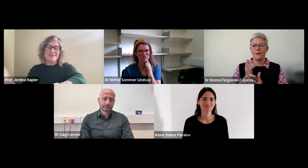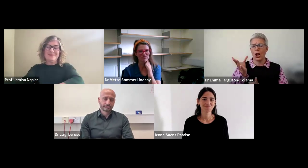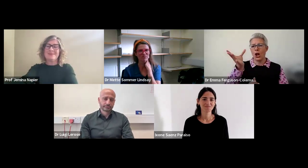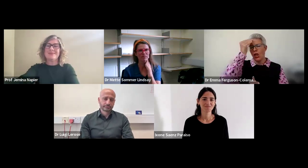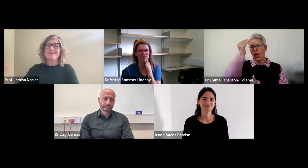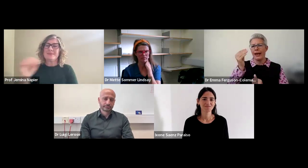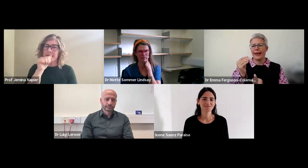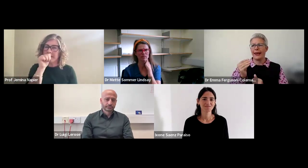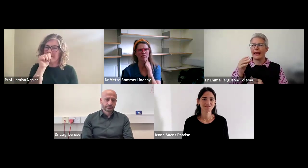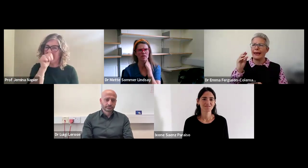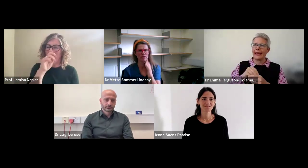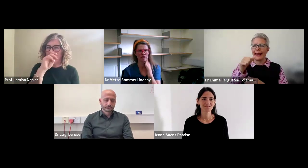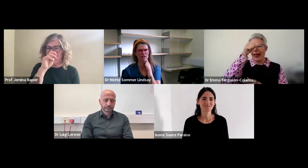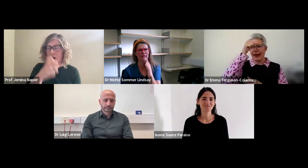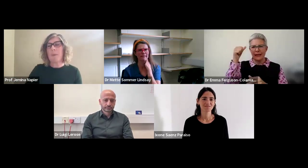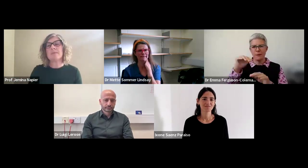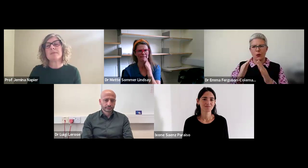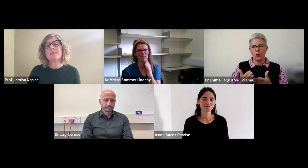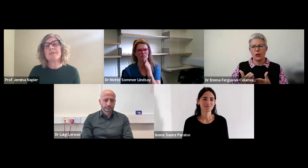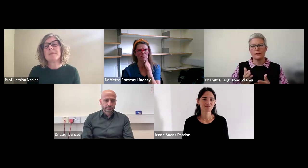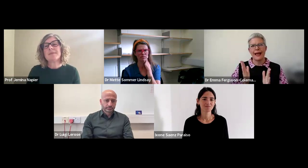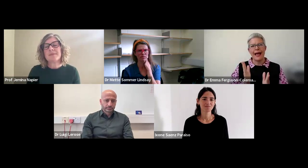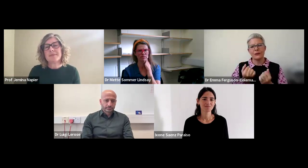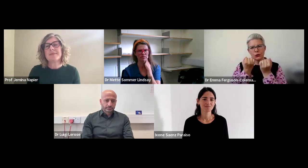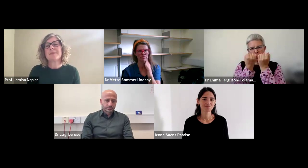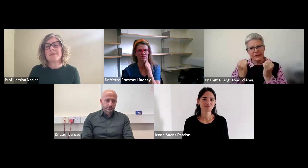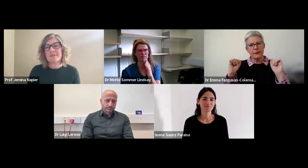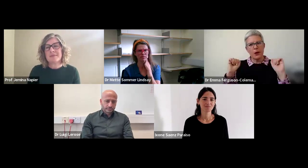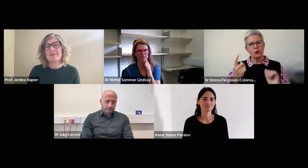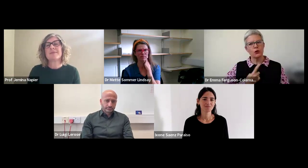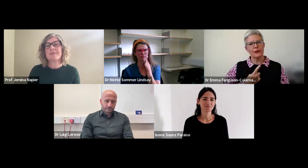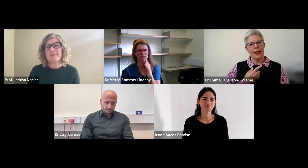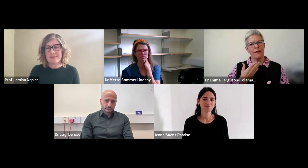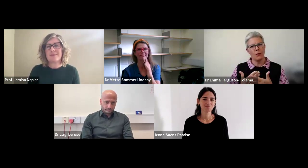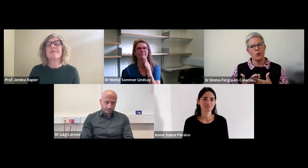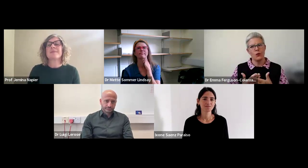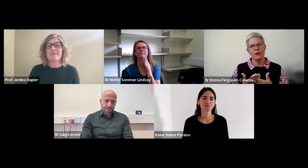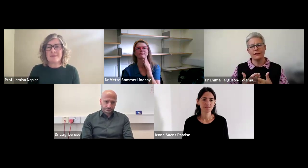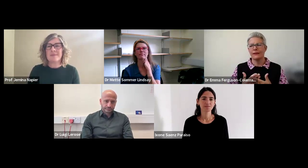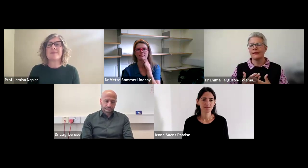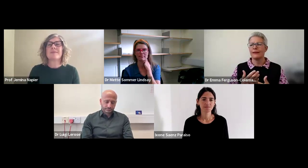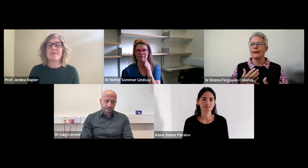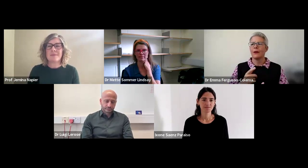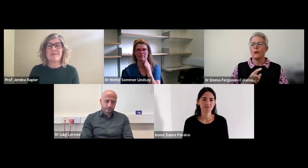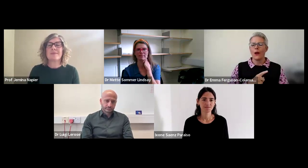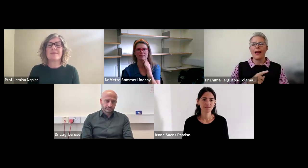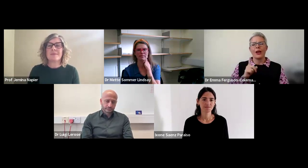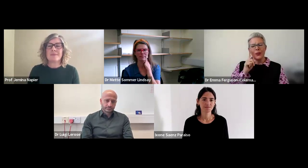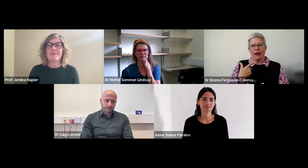Emma: I absolutely agree. I think that the learning in an academic world demands that you